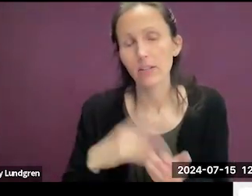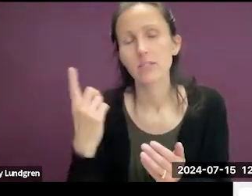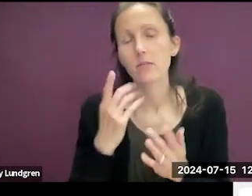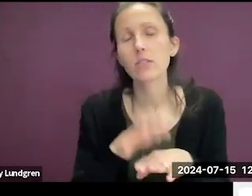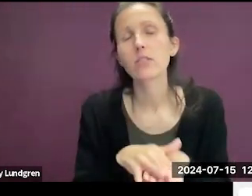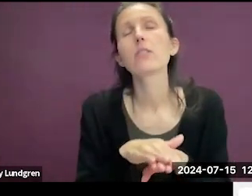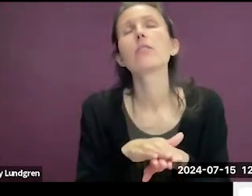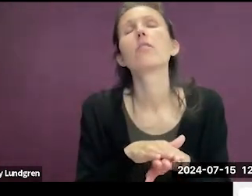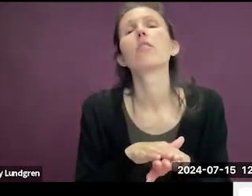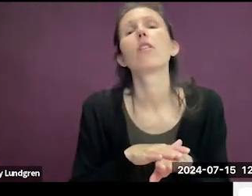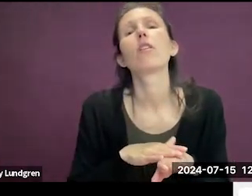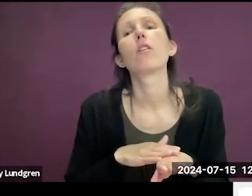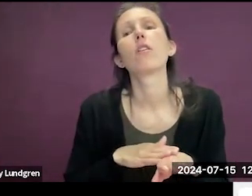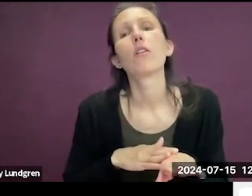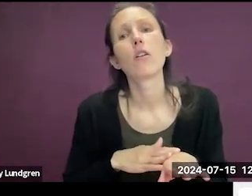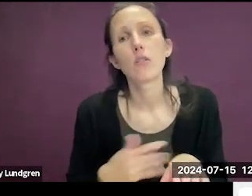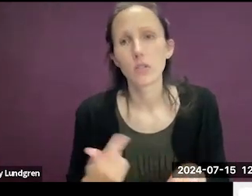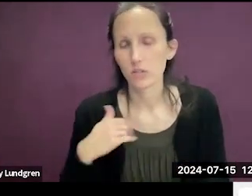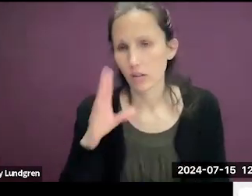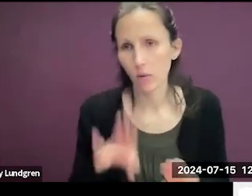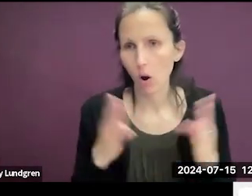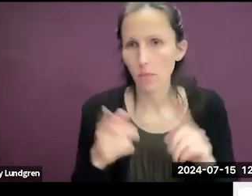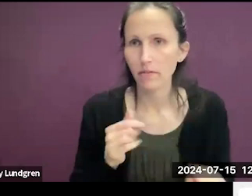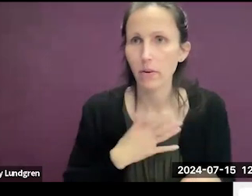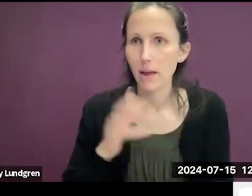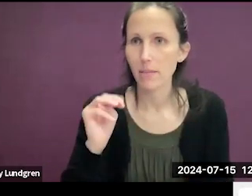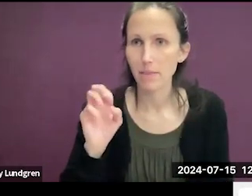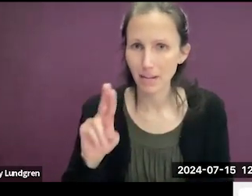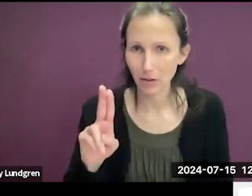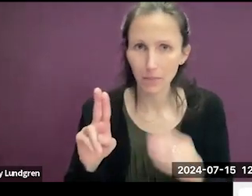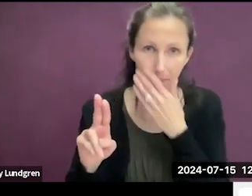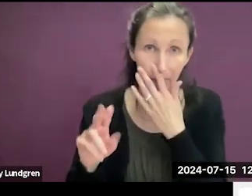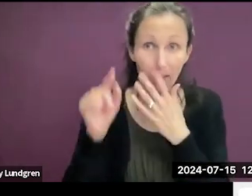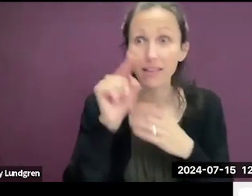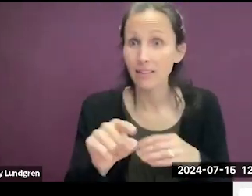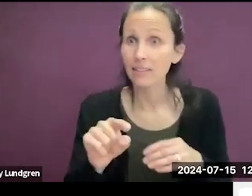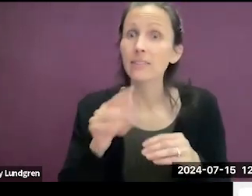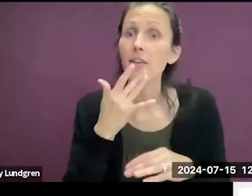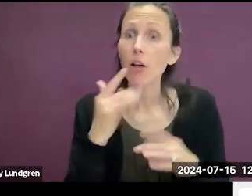So I'm just gonna open it from my menu here. This is the Colour Contrast Analyzer tool.